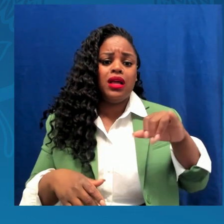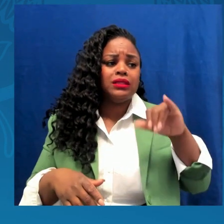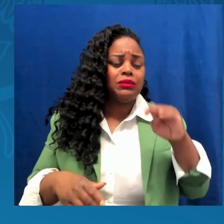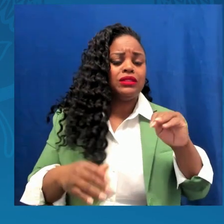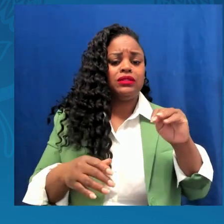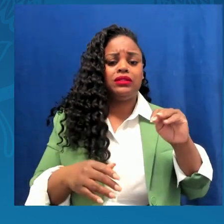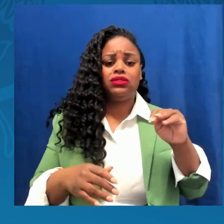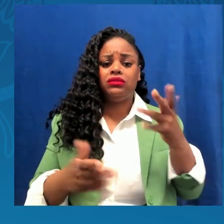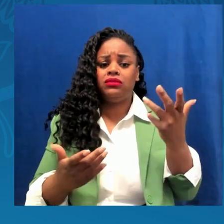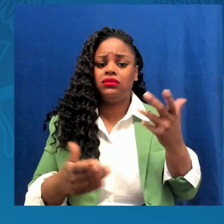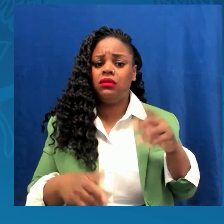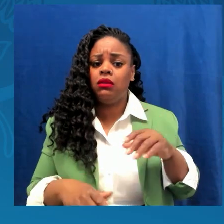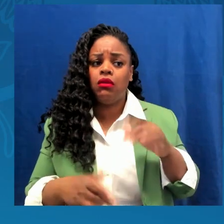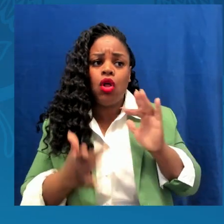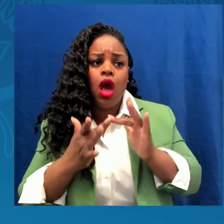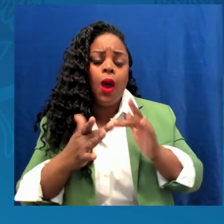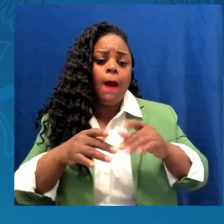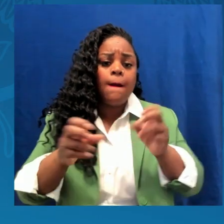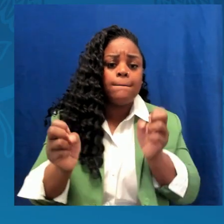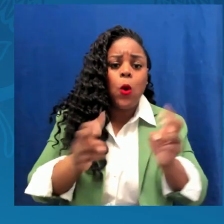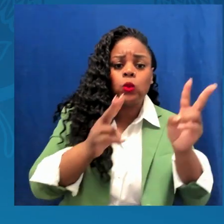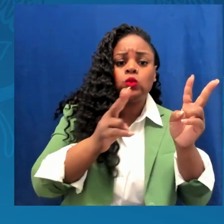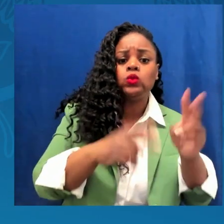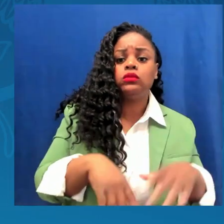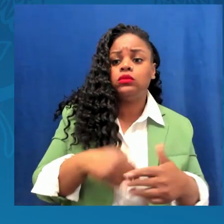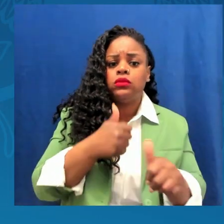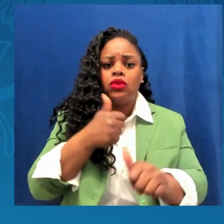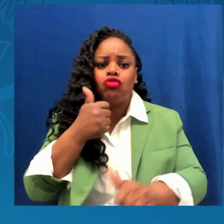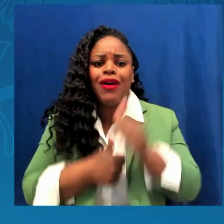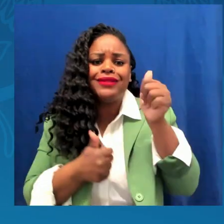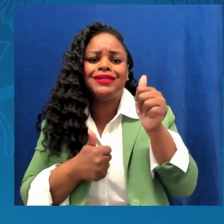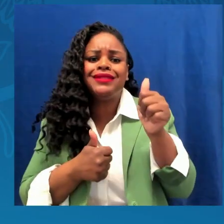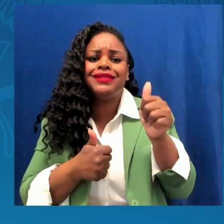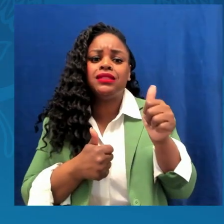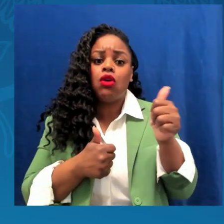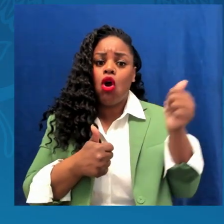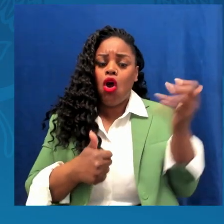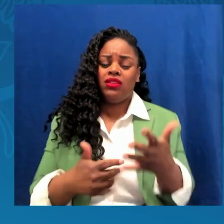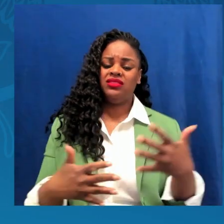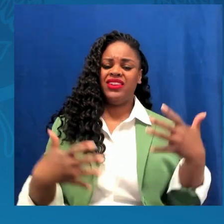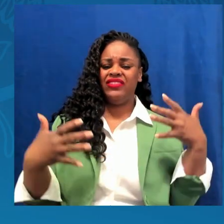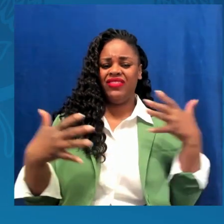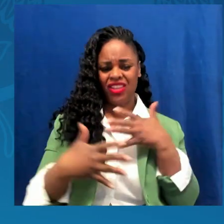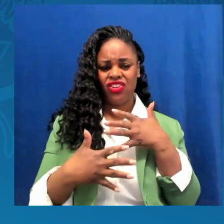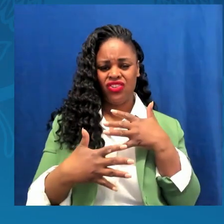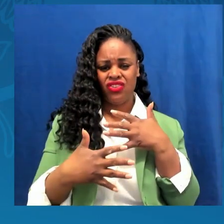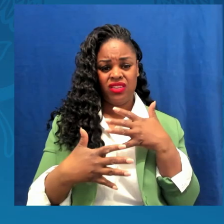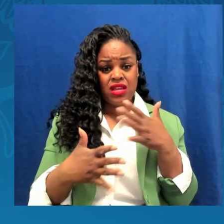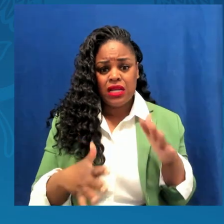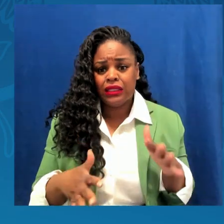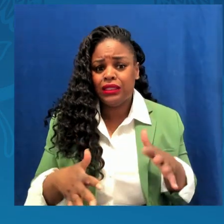These threats have brought fear and anxiety to places of peace,